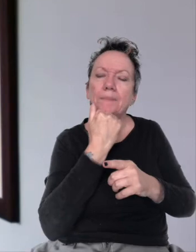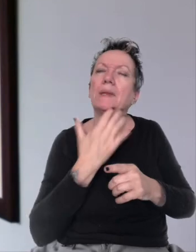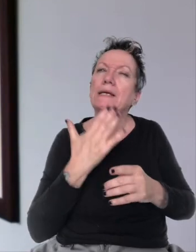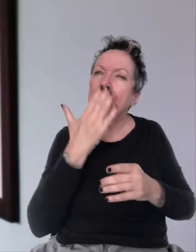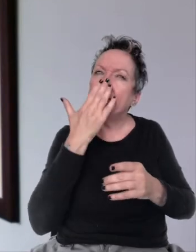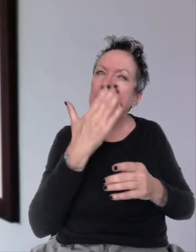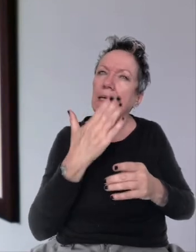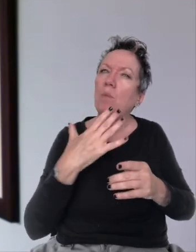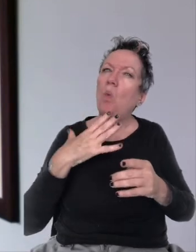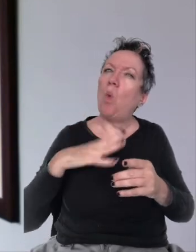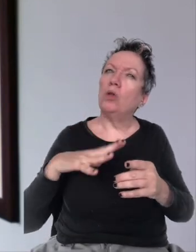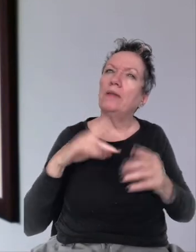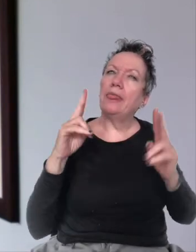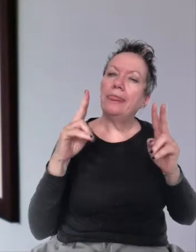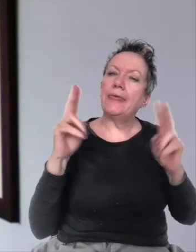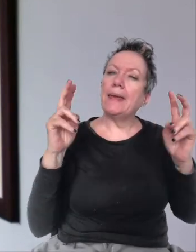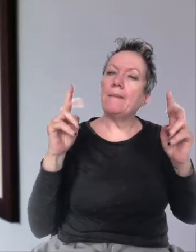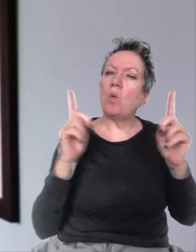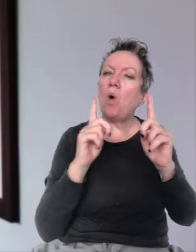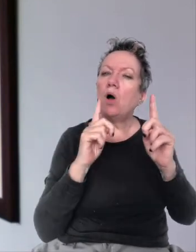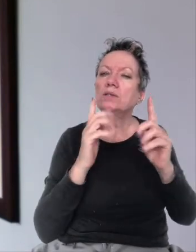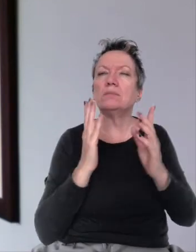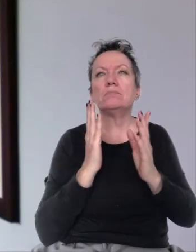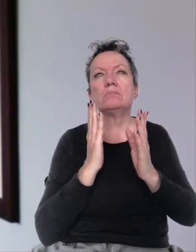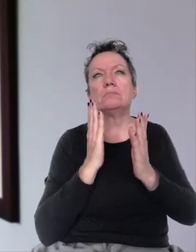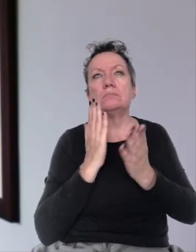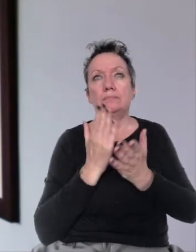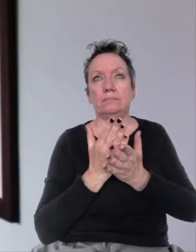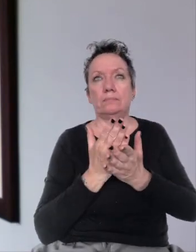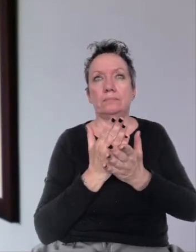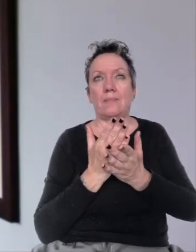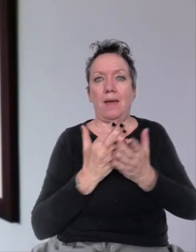Our plan for that next Northeast culture, social is, is about making it all about